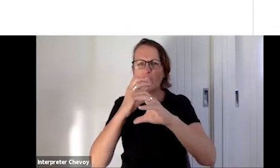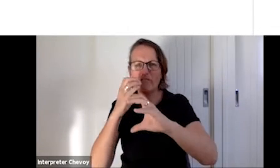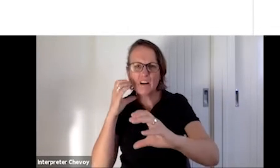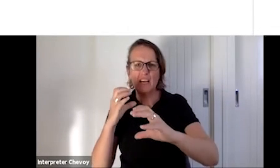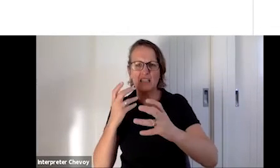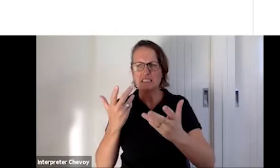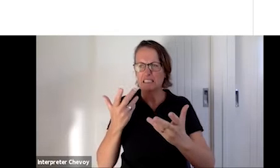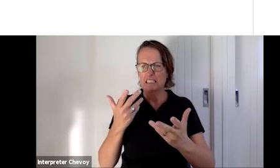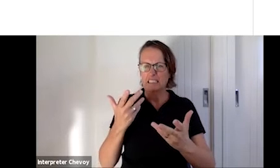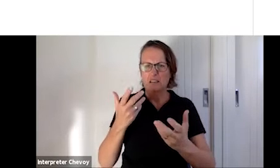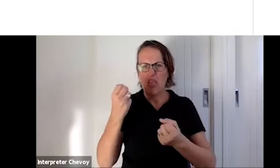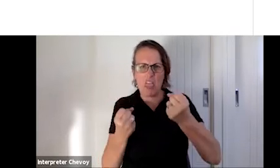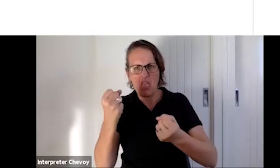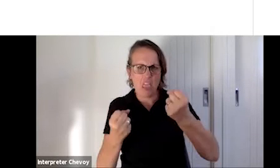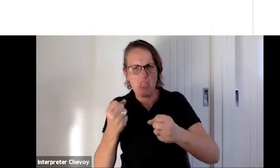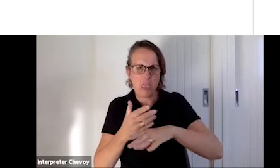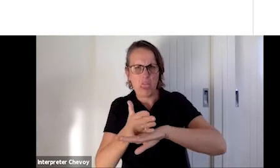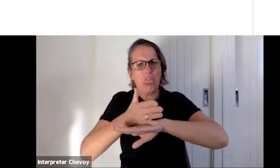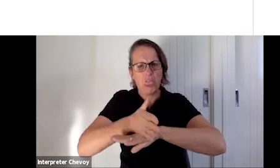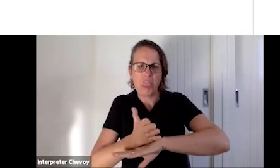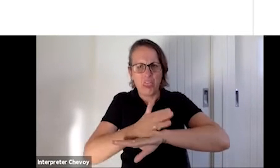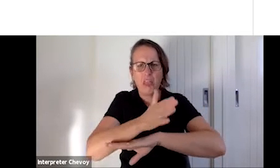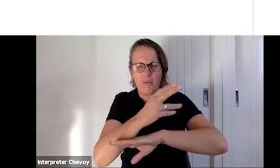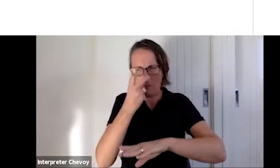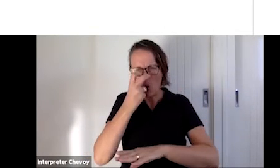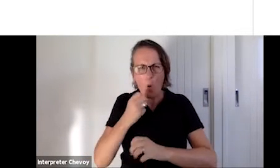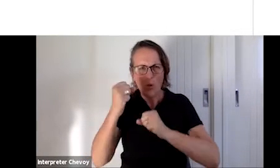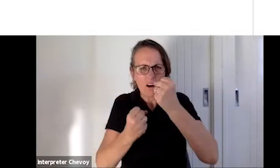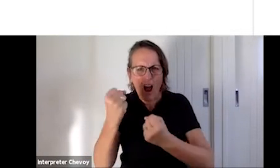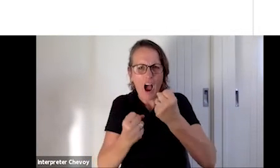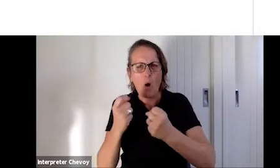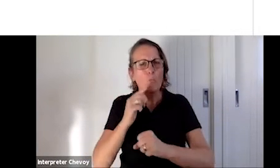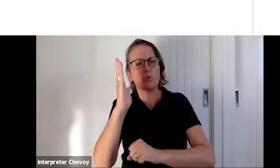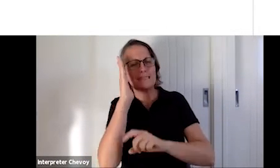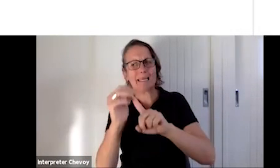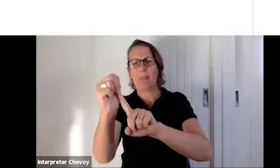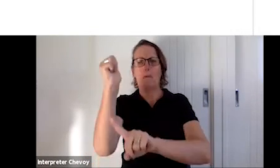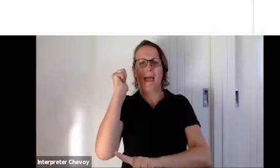for 24 hours straight through the desert and we're going to sleep in the back of it to get there